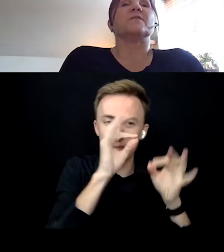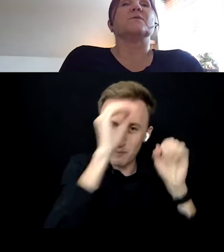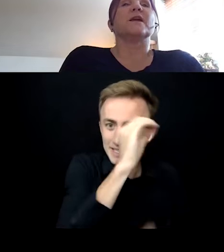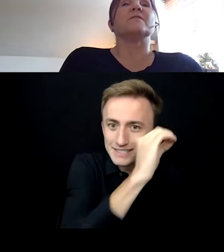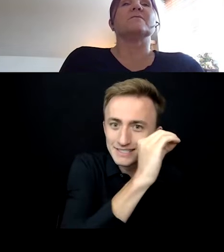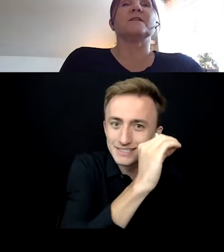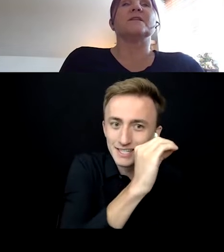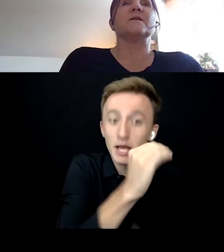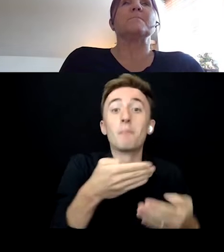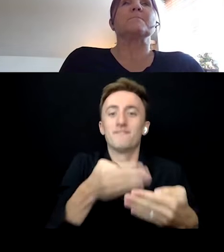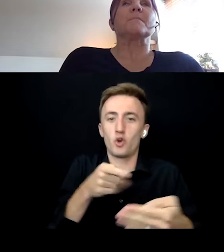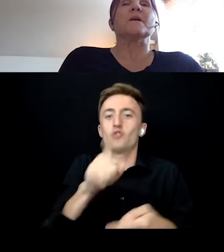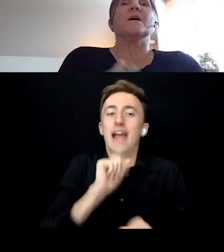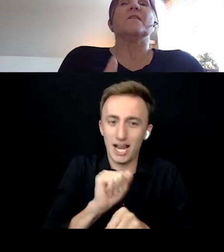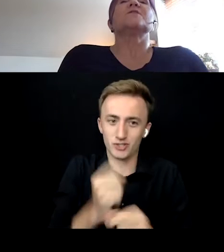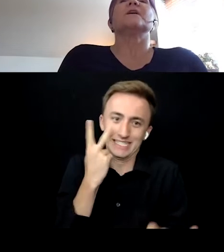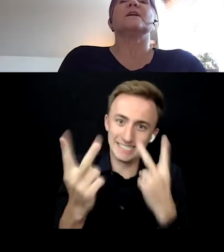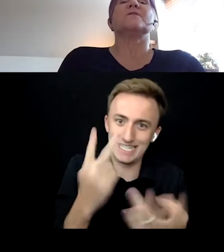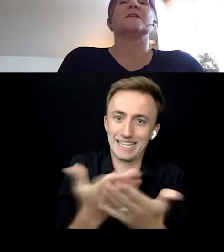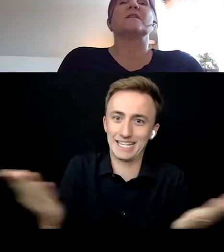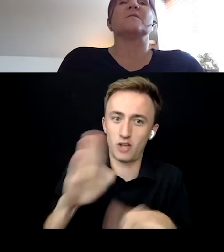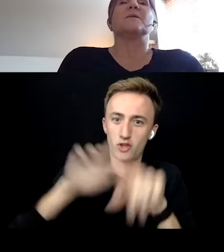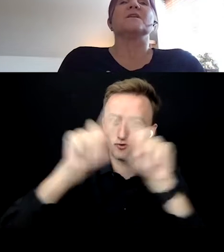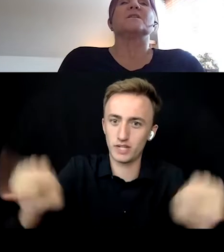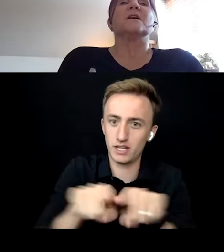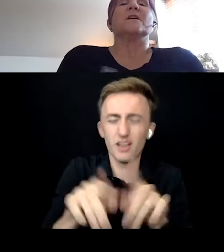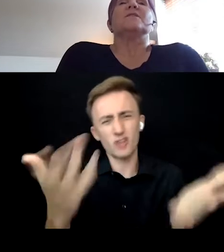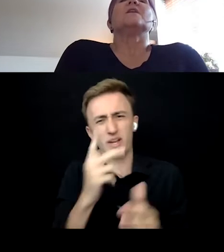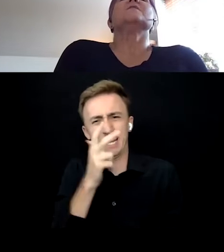stuff you are getting visually. And that's a really interesting thing, because if it tells